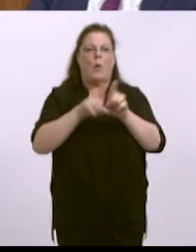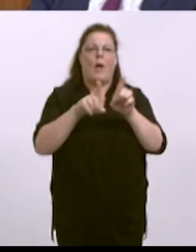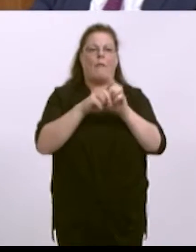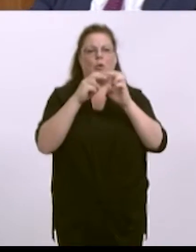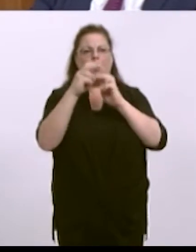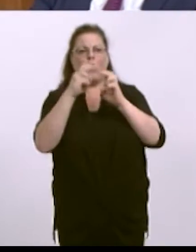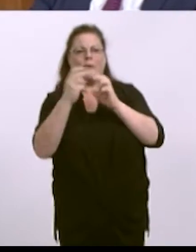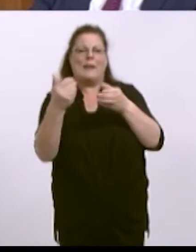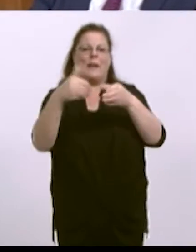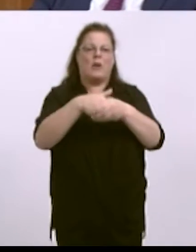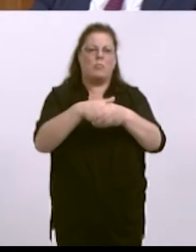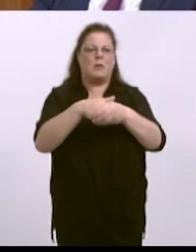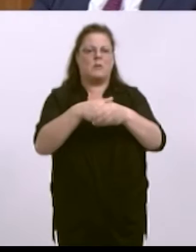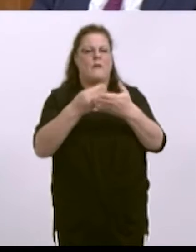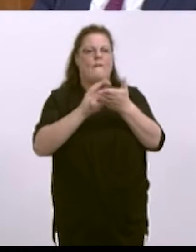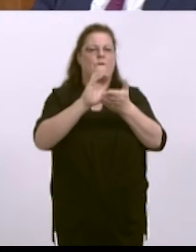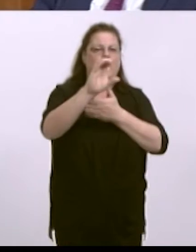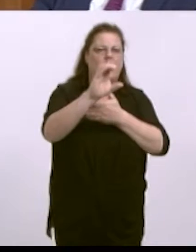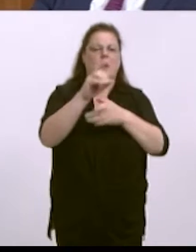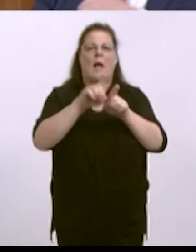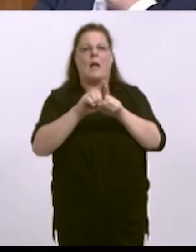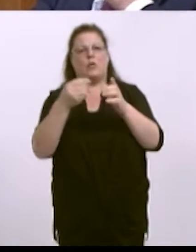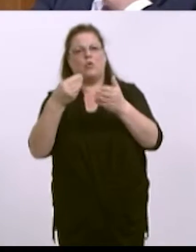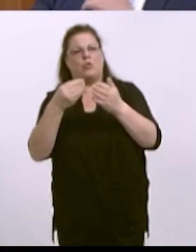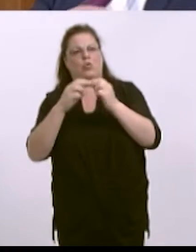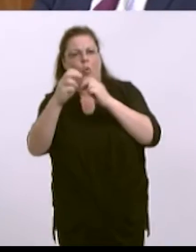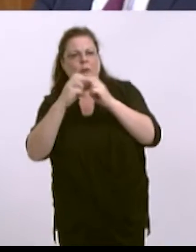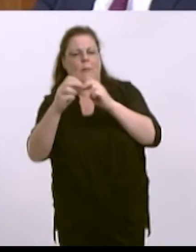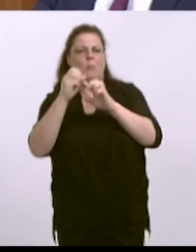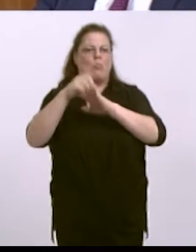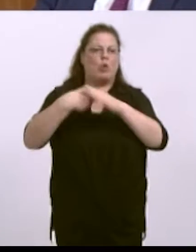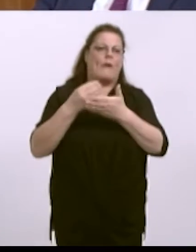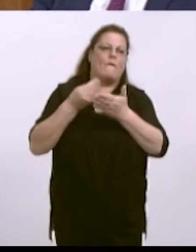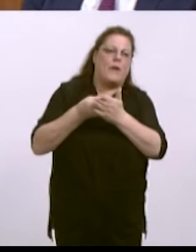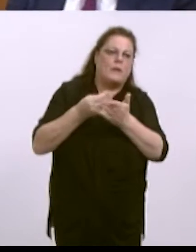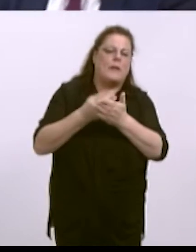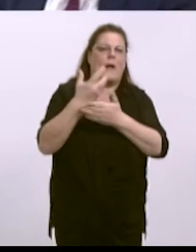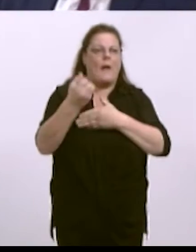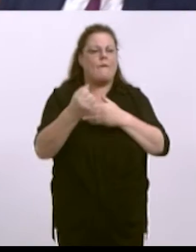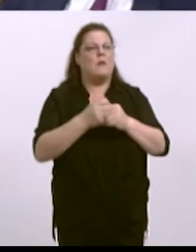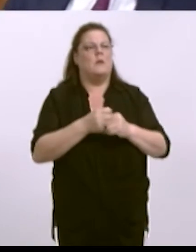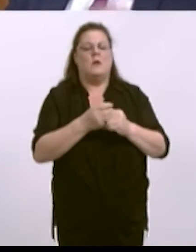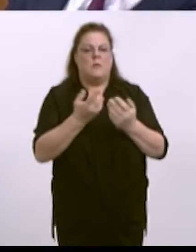to the north; and the tourism product innovation fund as well. And, of course, we have invested